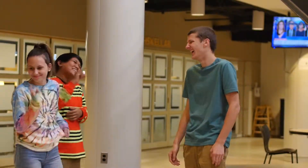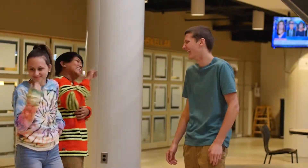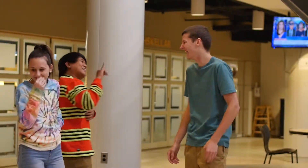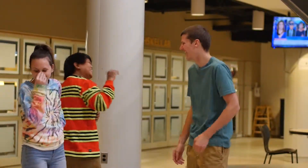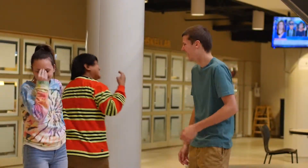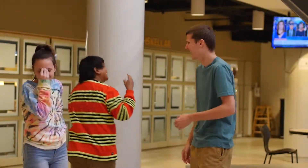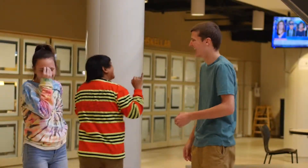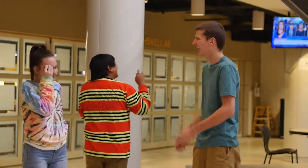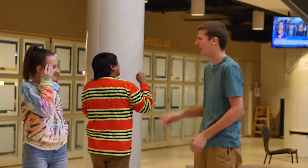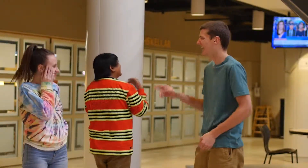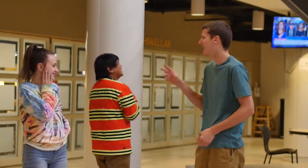Irish.